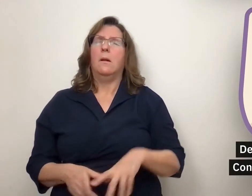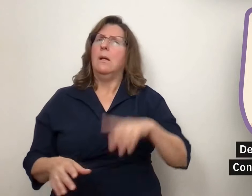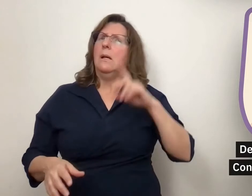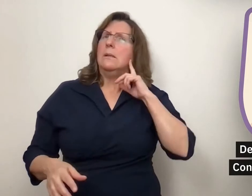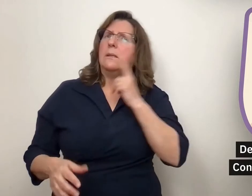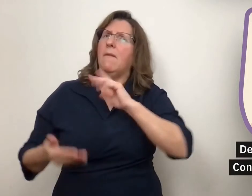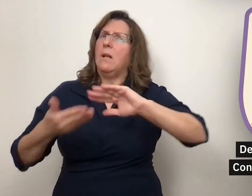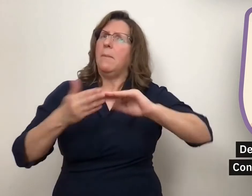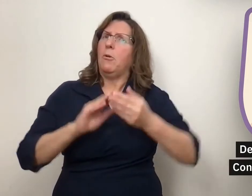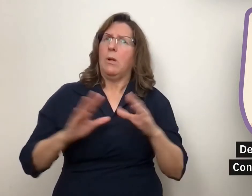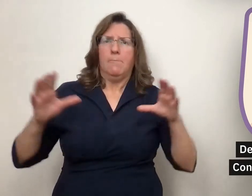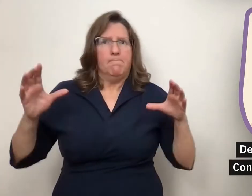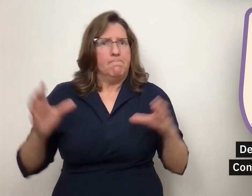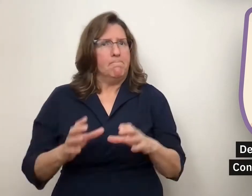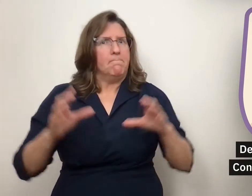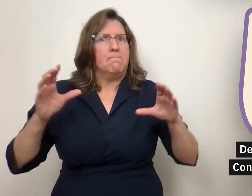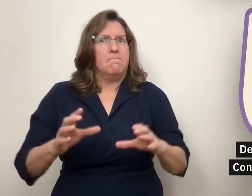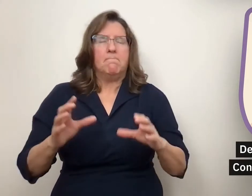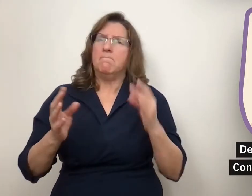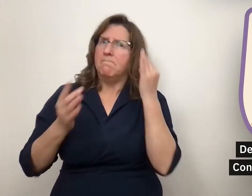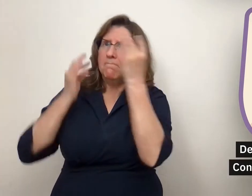The deaf community came together to carefully consider